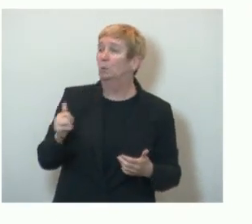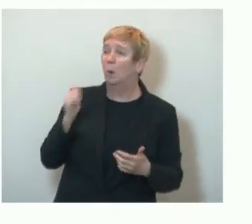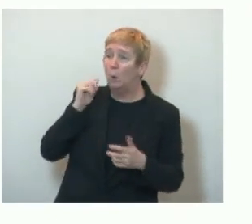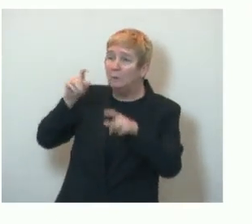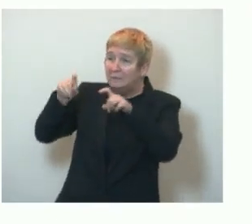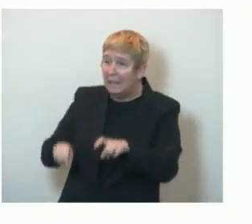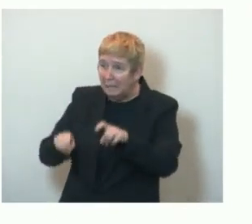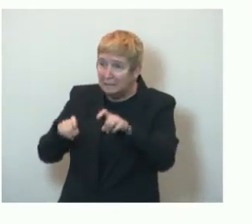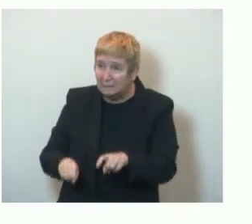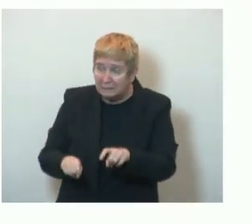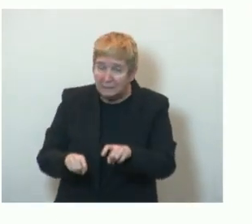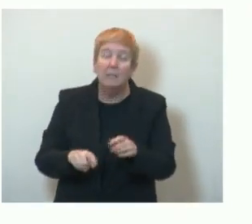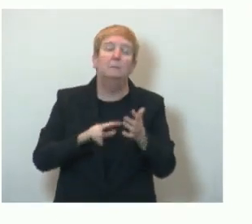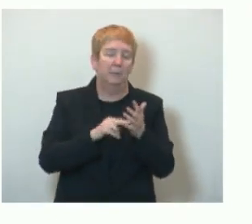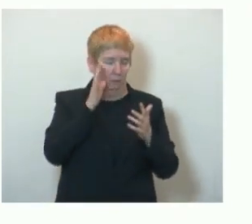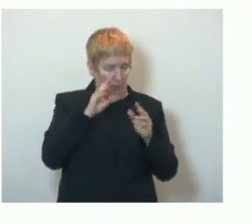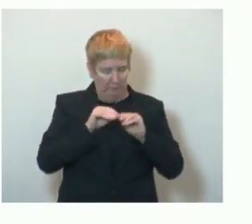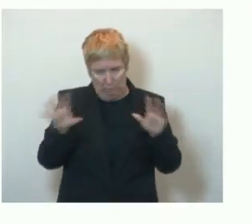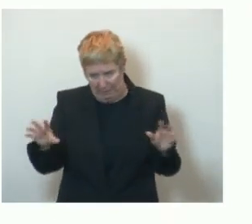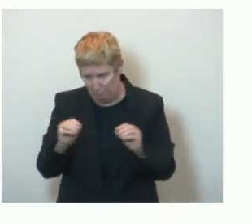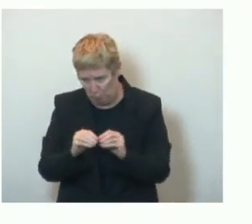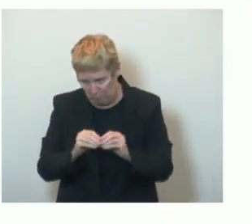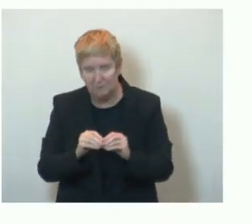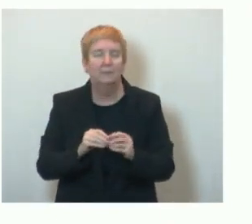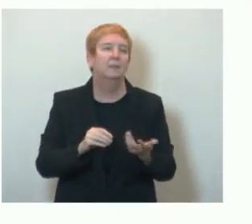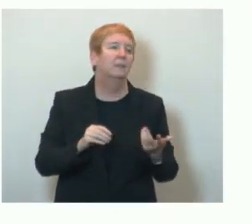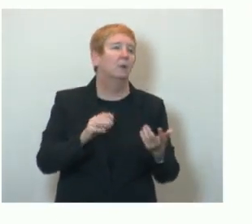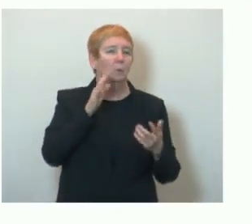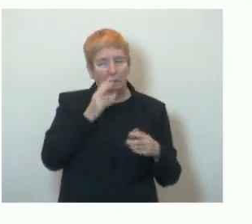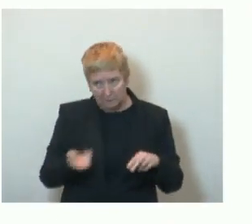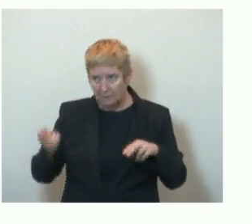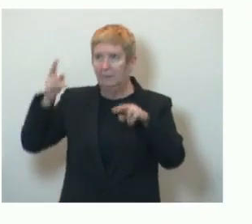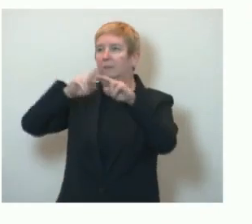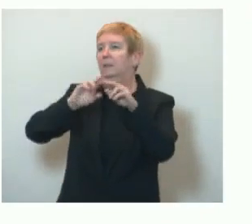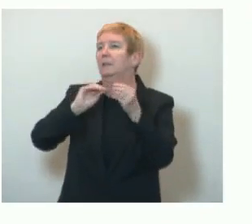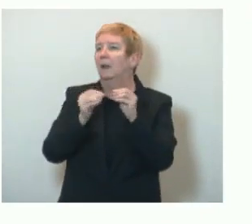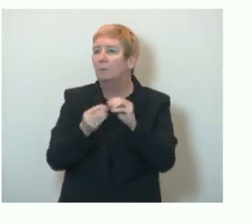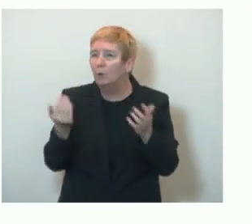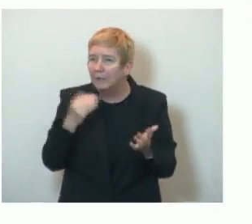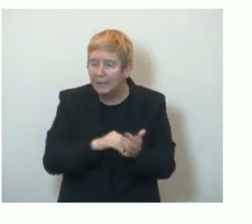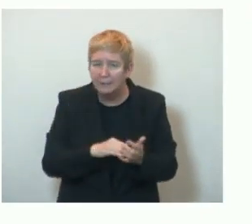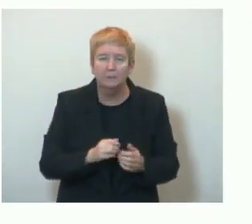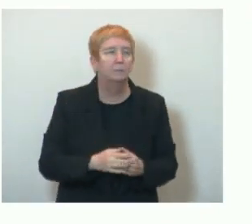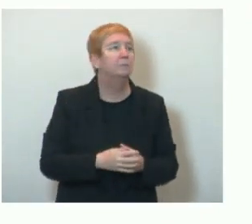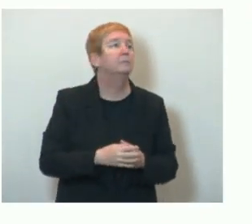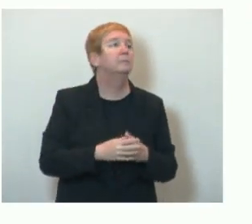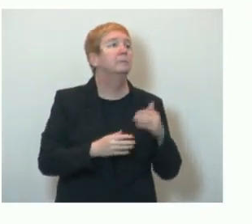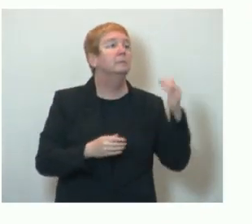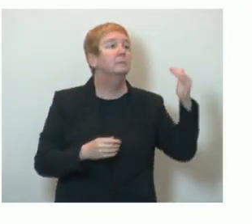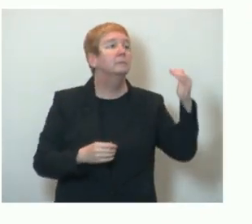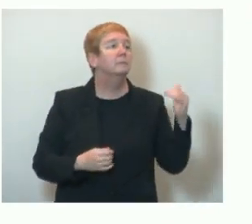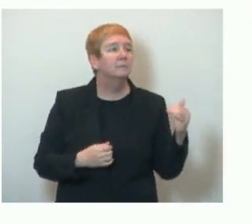WE WON’T BE ABLE TO PROGRESS IN REOPENING IF WE’RE SICK, AND WE’RE NOT GOING AND GETTING TESTED.